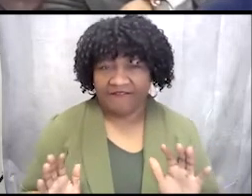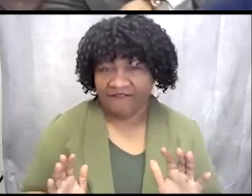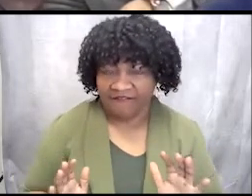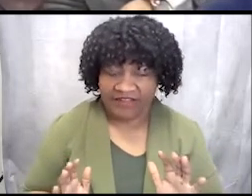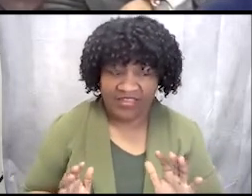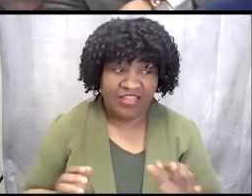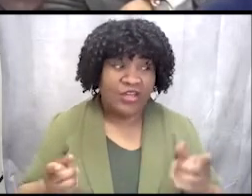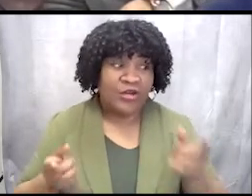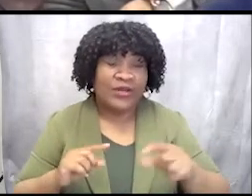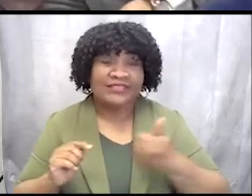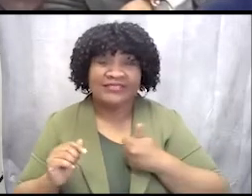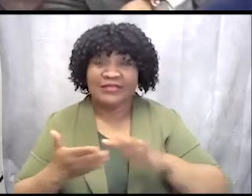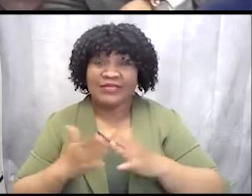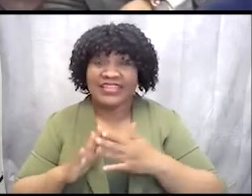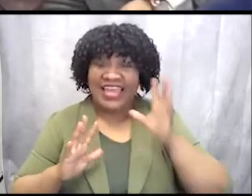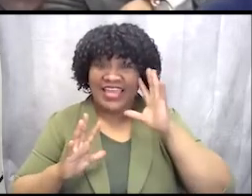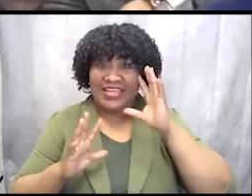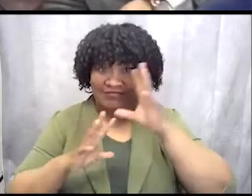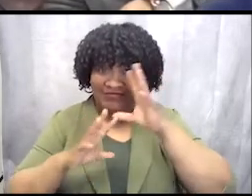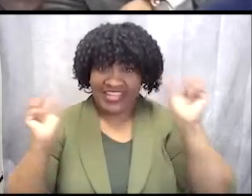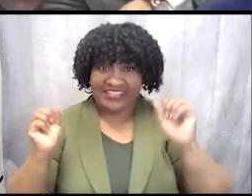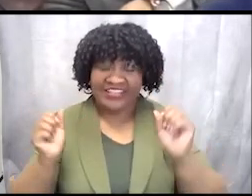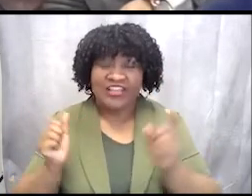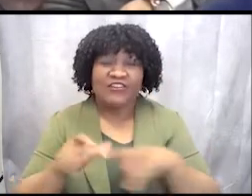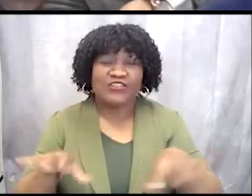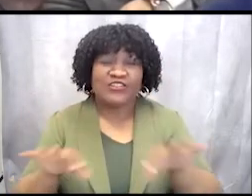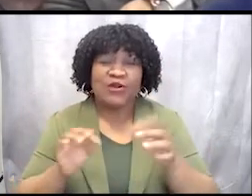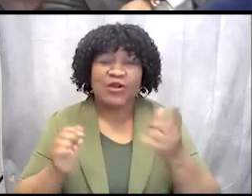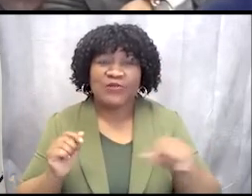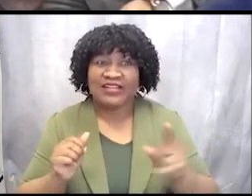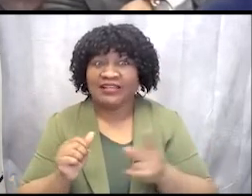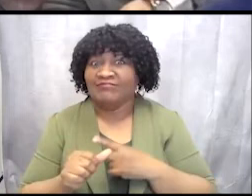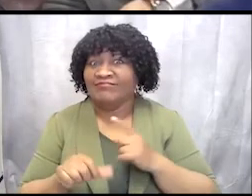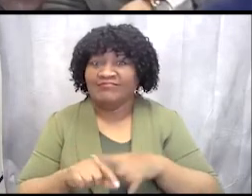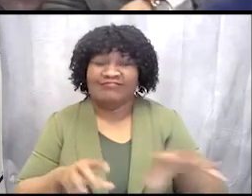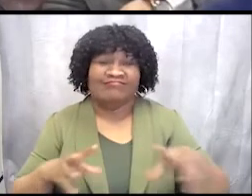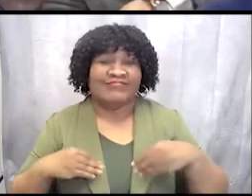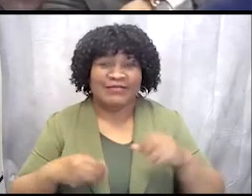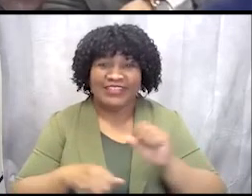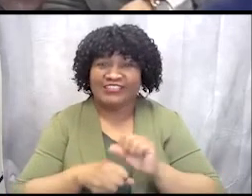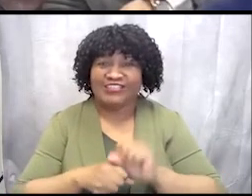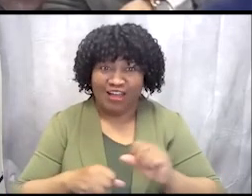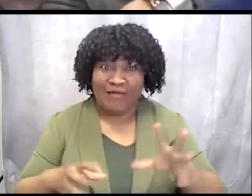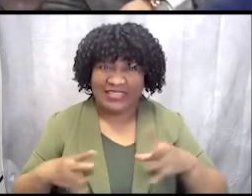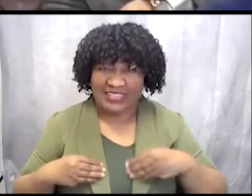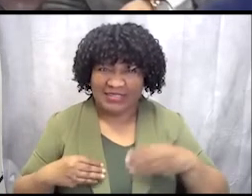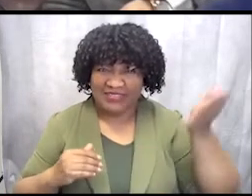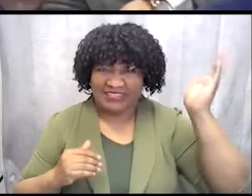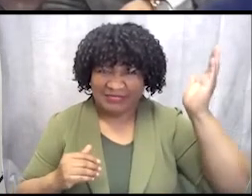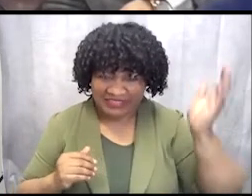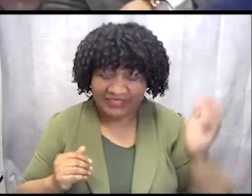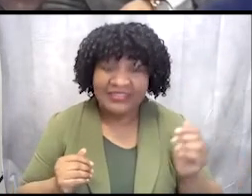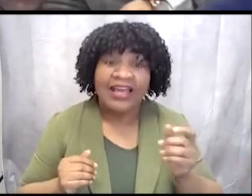When I became chancellor, one of the things I said in the acceptance speech is that we needed